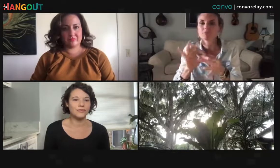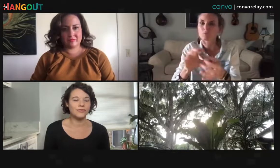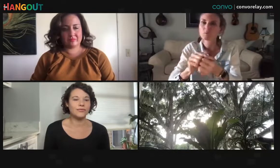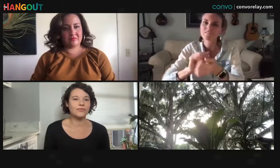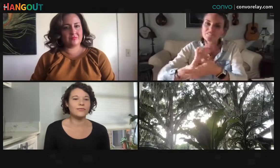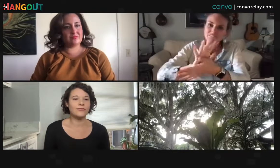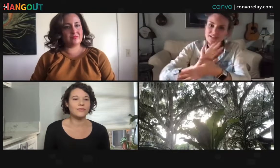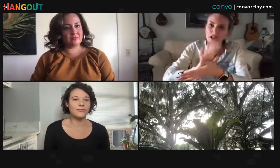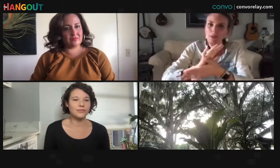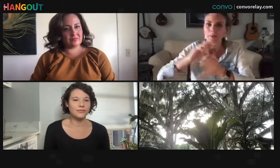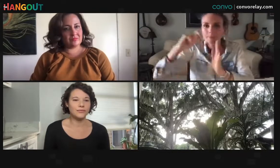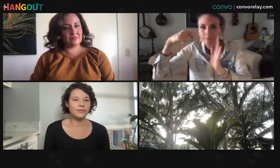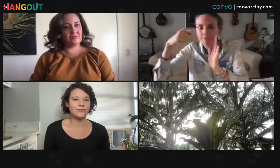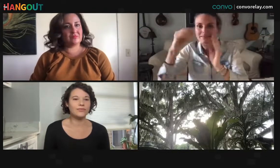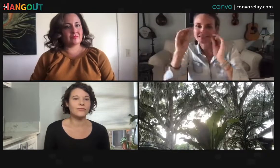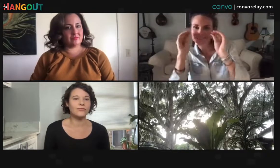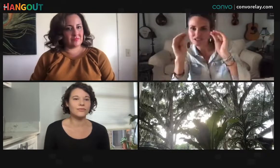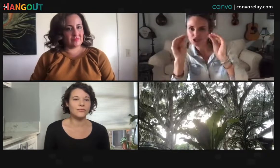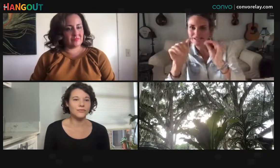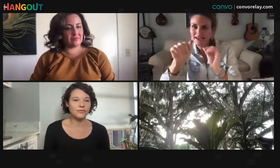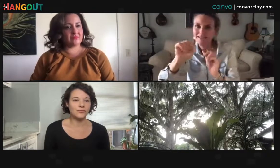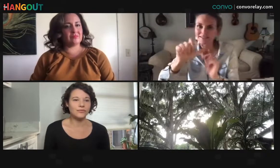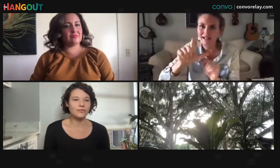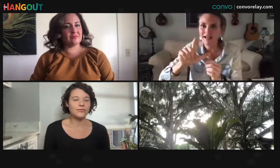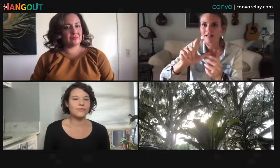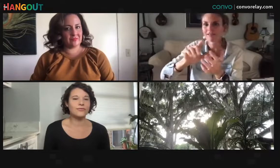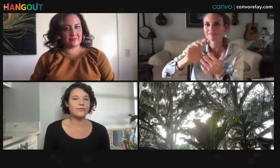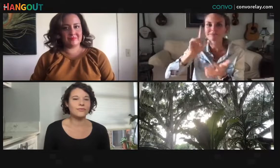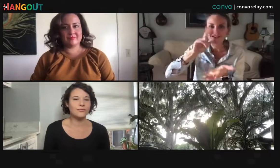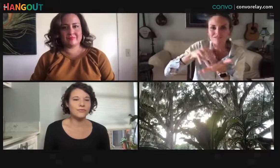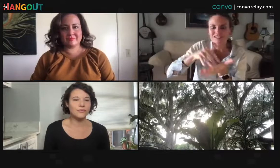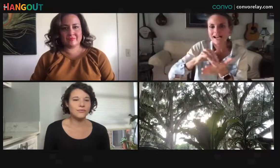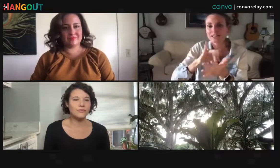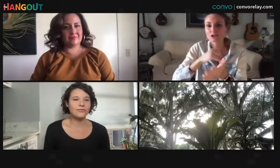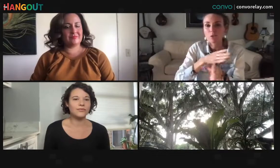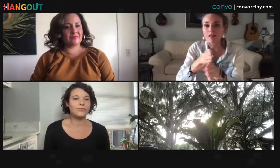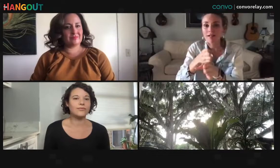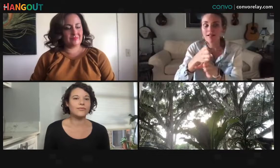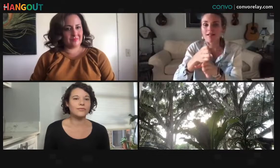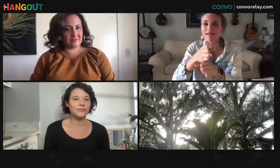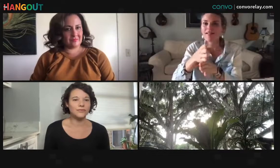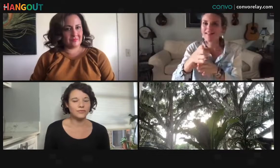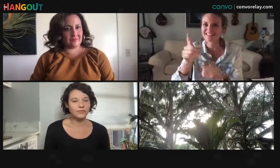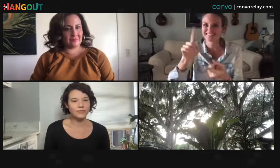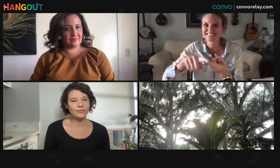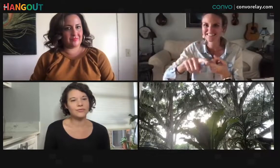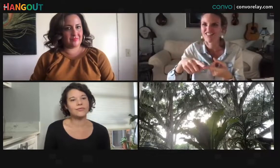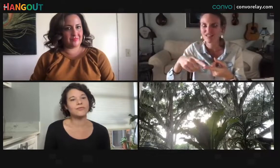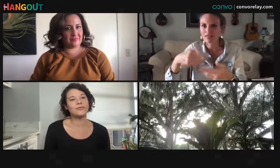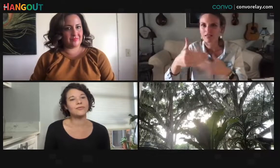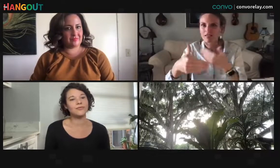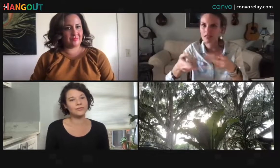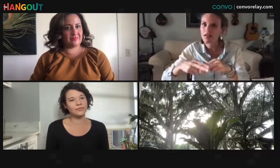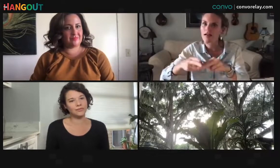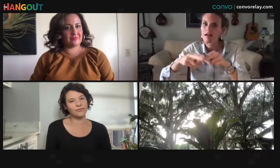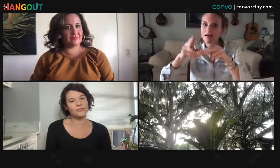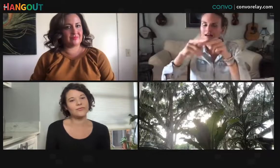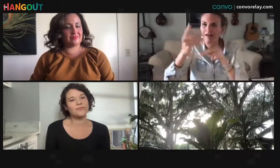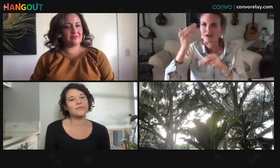definitely became more immersed with film and teaching american sign language and deaf studies so i went along that way